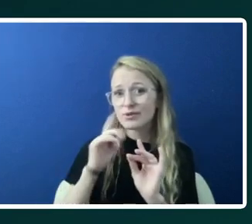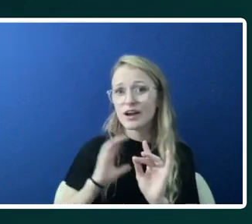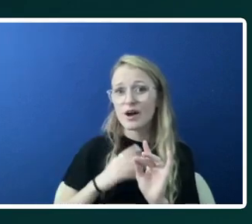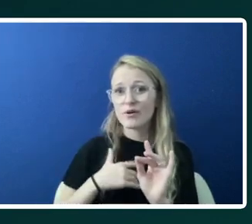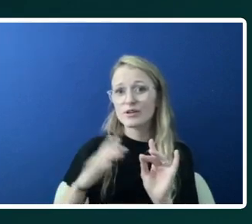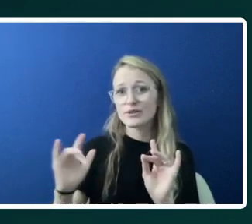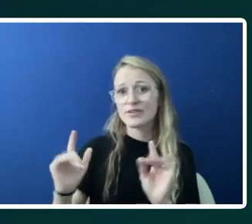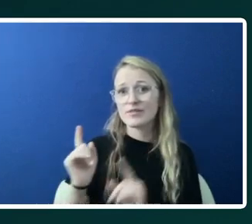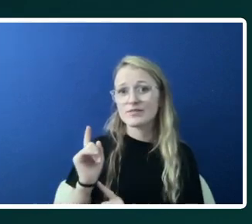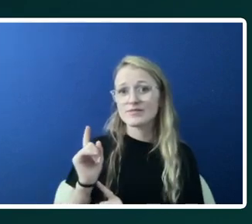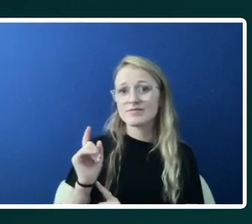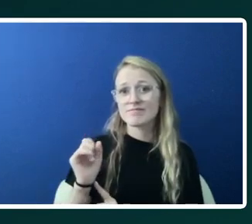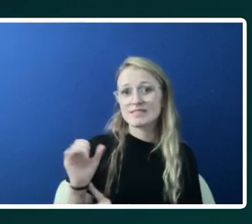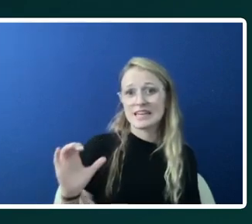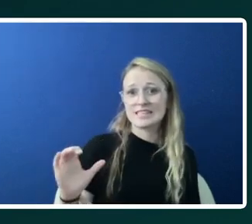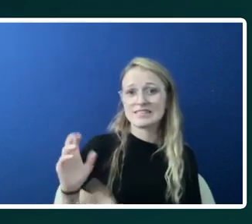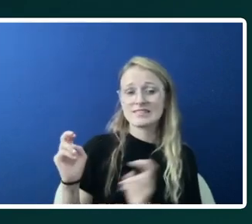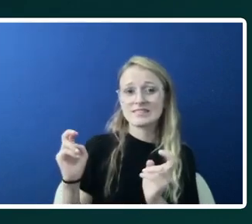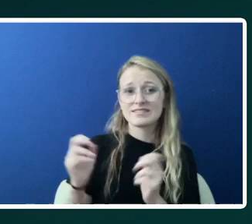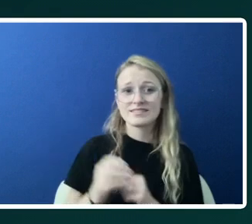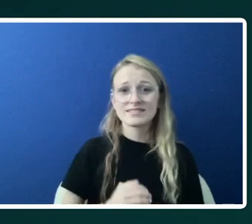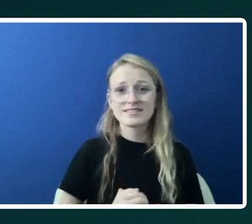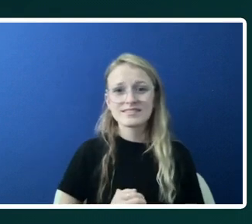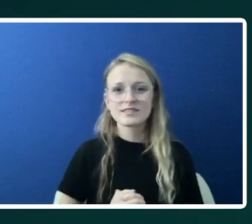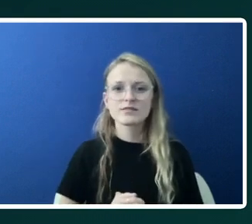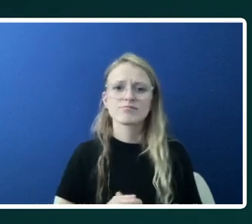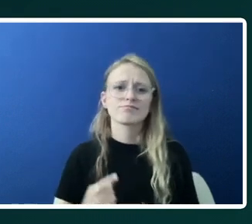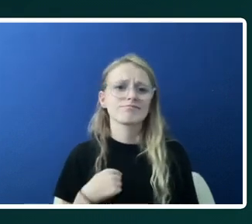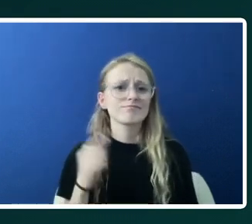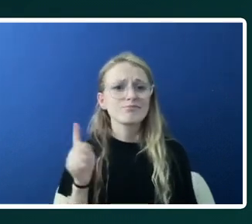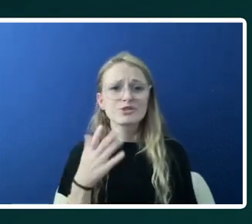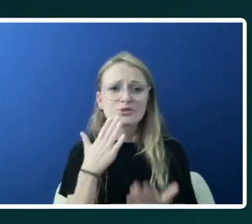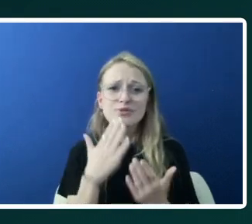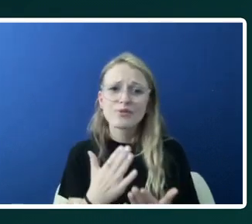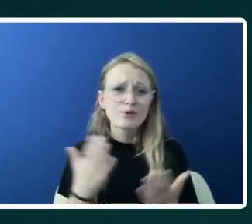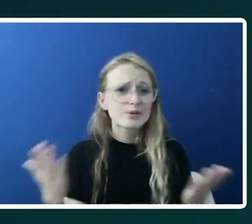Yes, we're very -- I mean, I'm very grateful to be here. And thank you all for joining us.